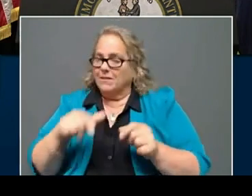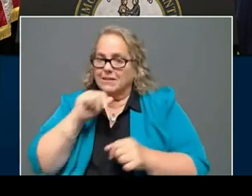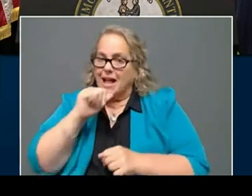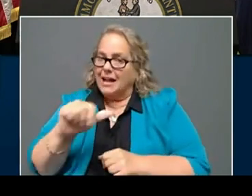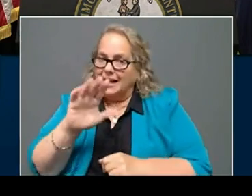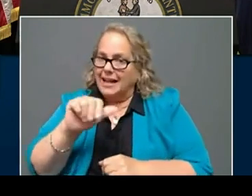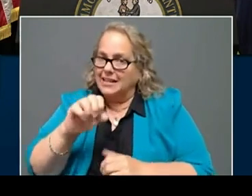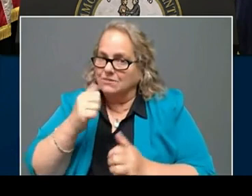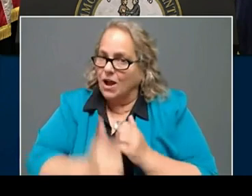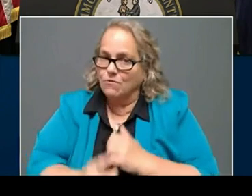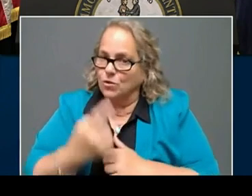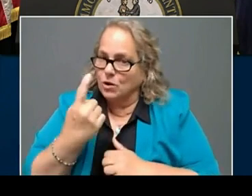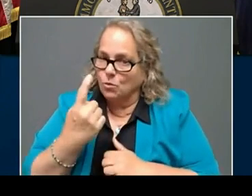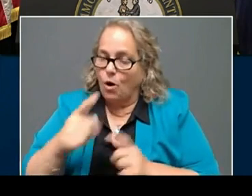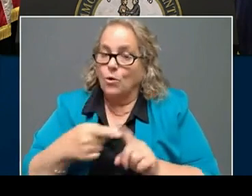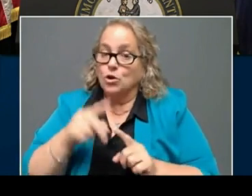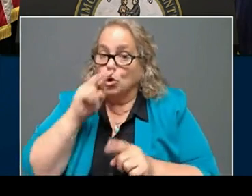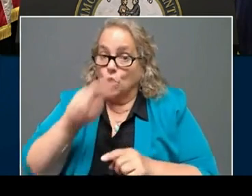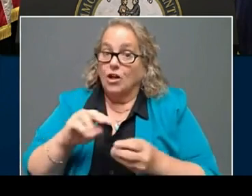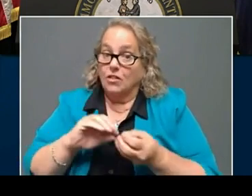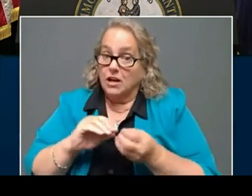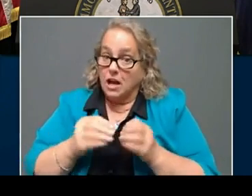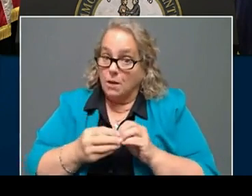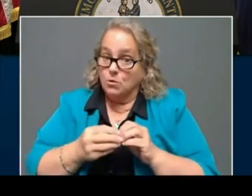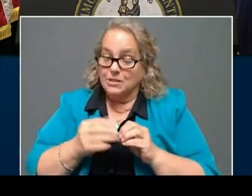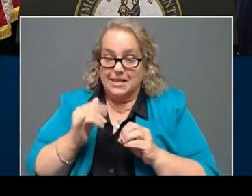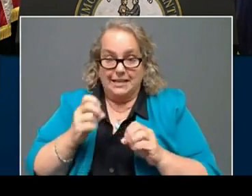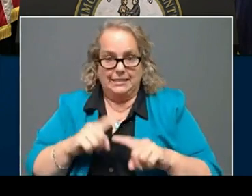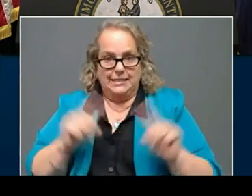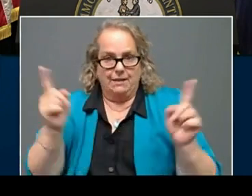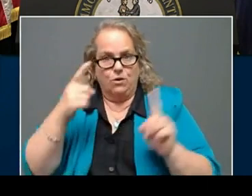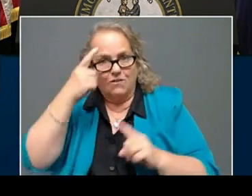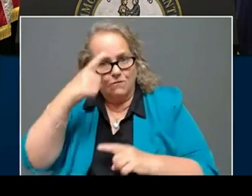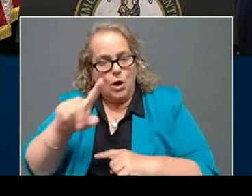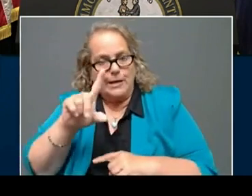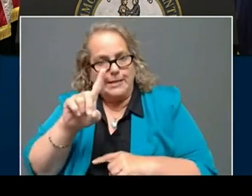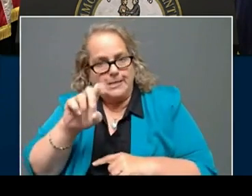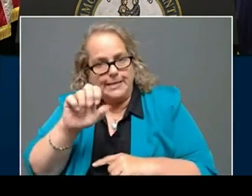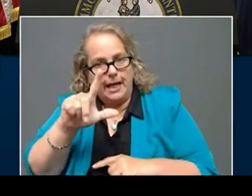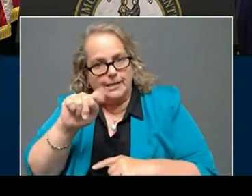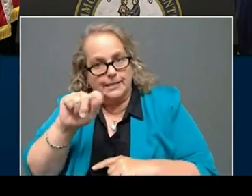at the numbers, it's very different for the delta variant and a 50% vaccination